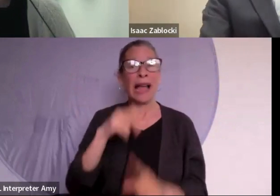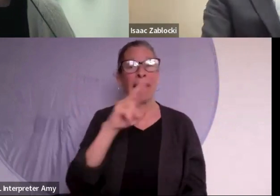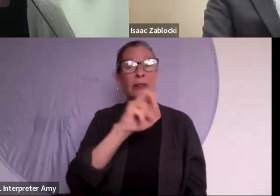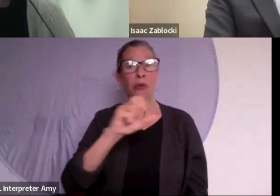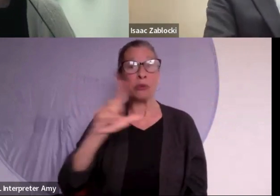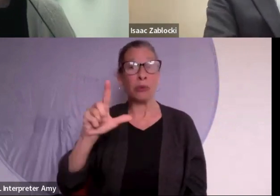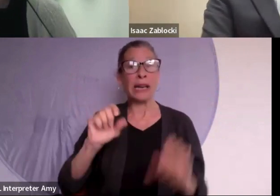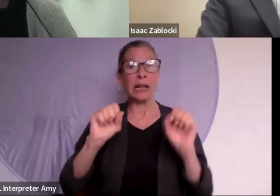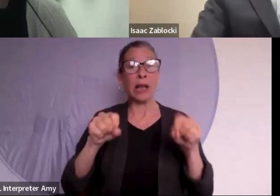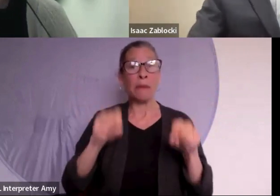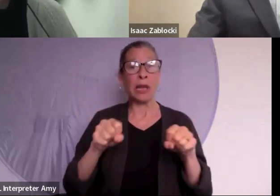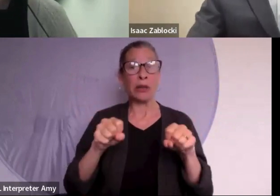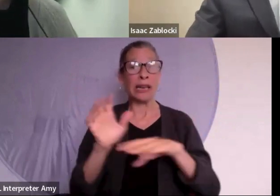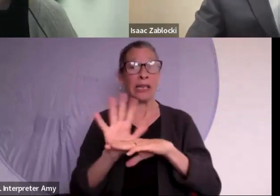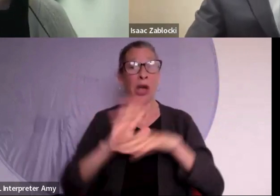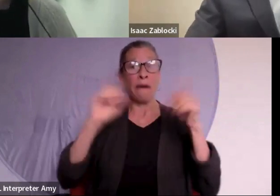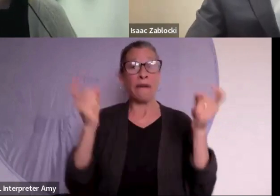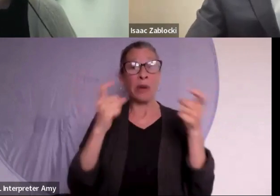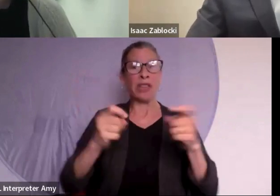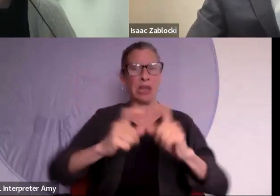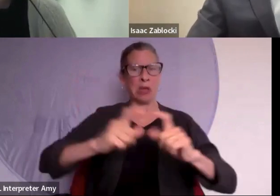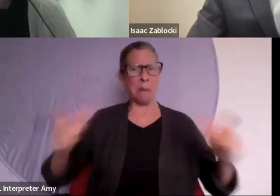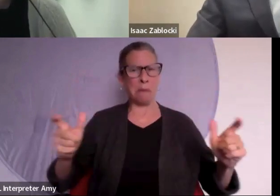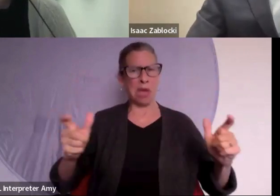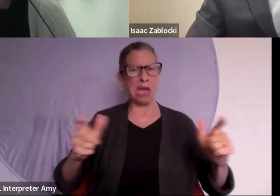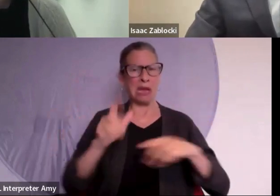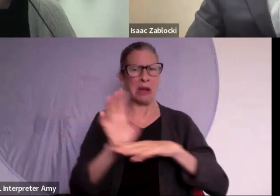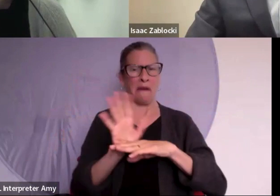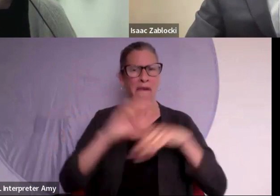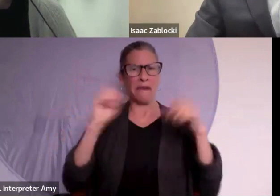largest festival in the world showcasing films by and about